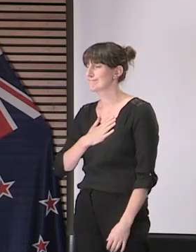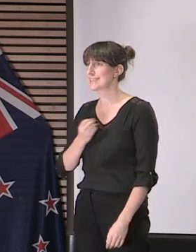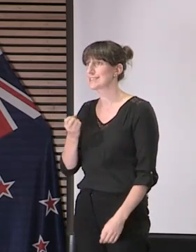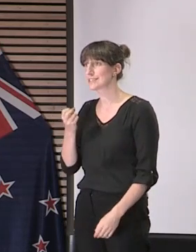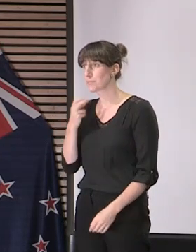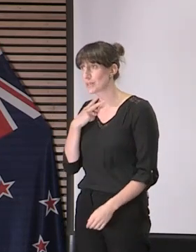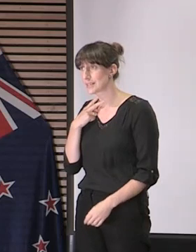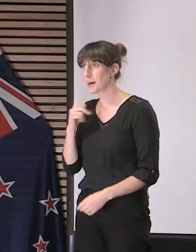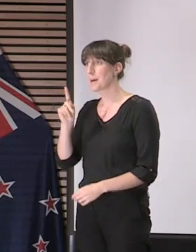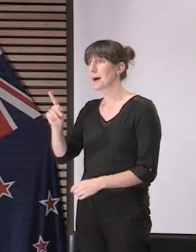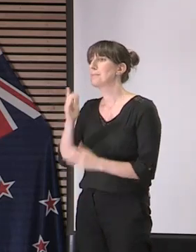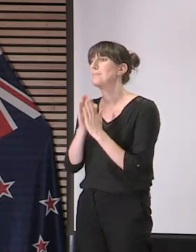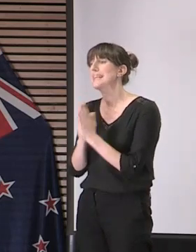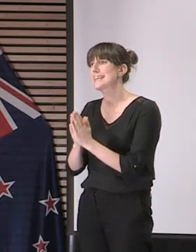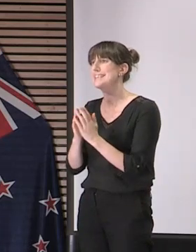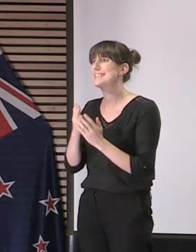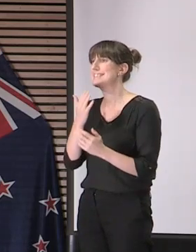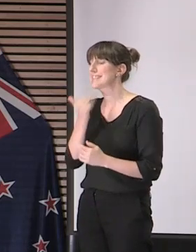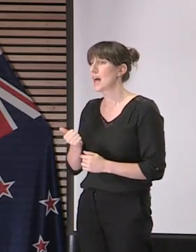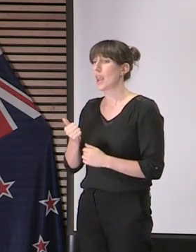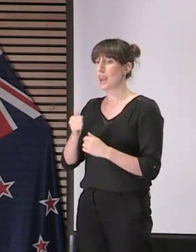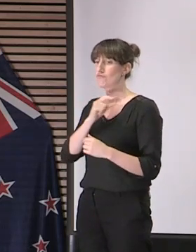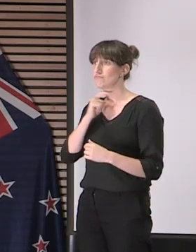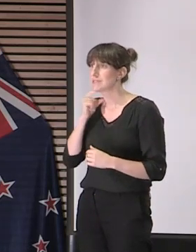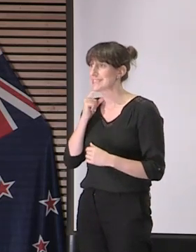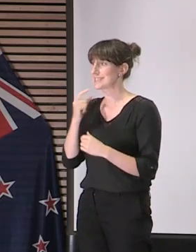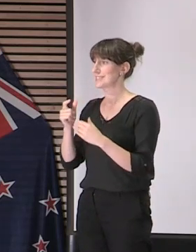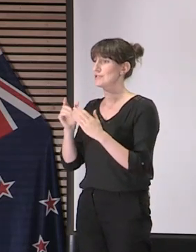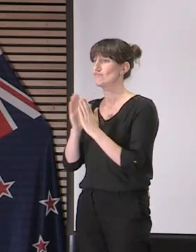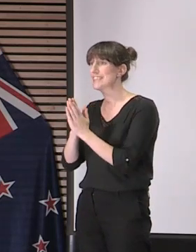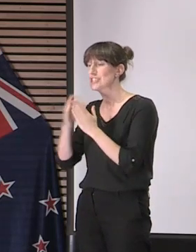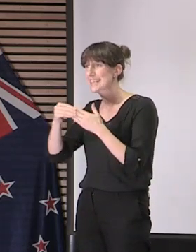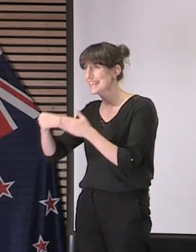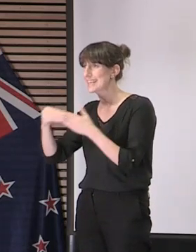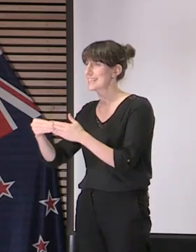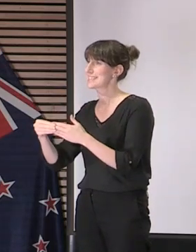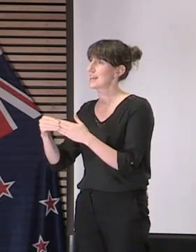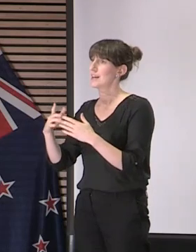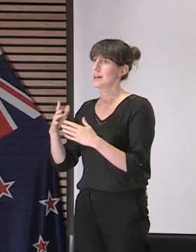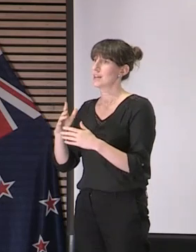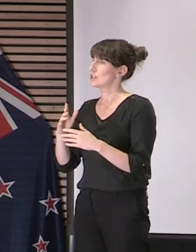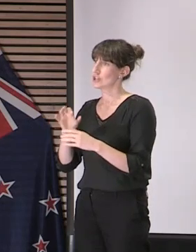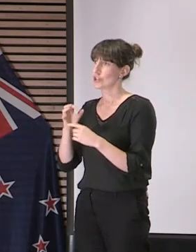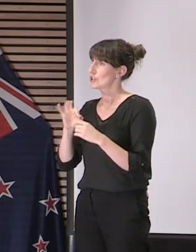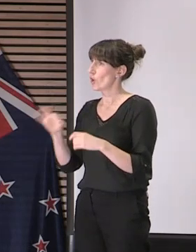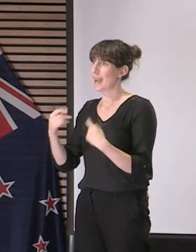disappointment to many New Zealanders of faith but I ask religious leaders to ensure